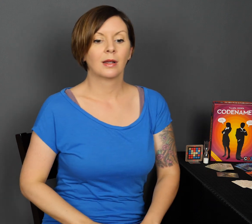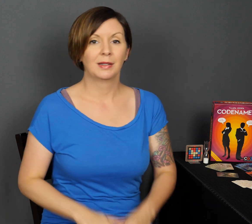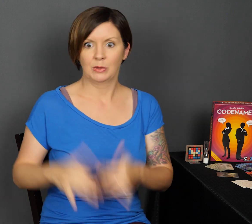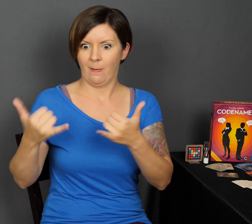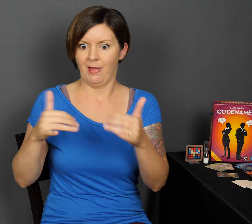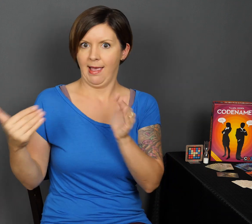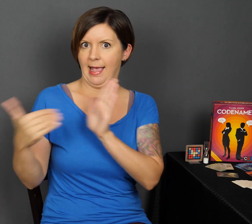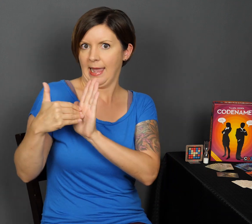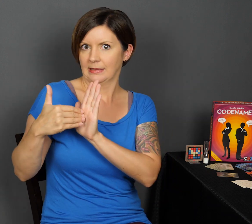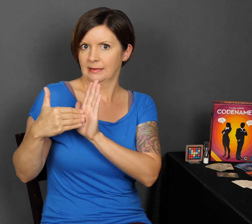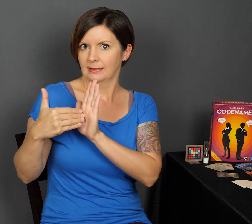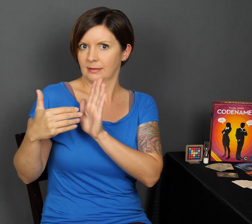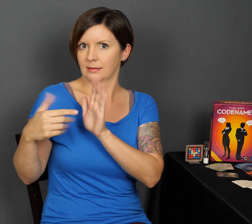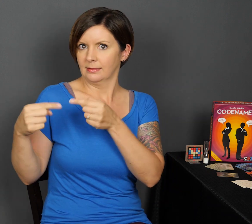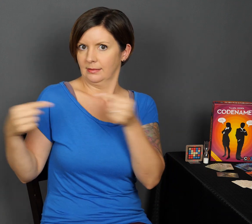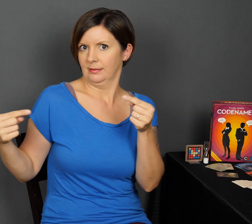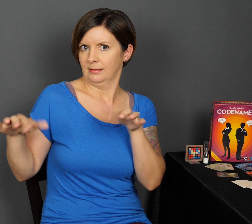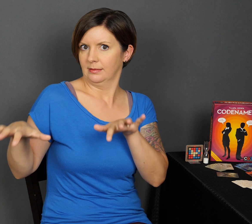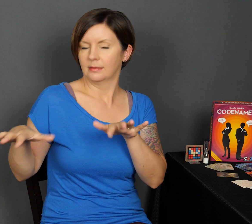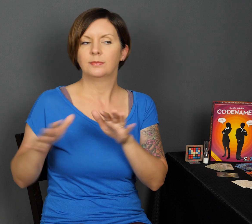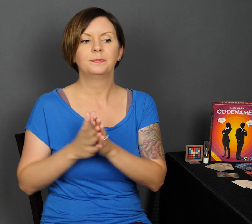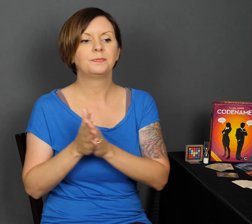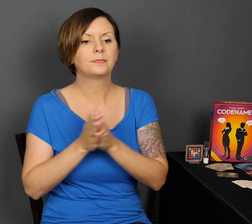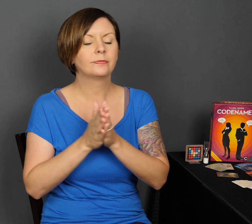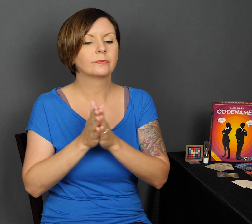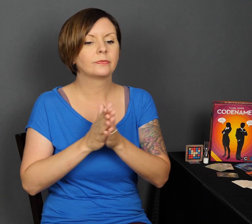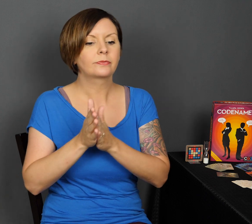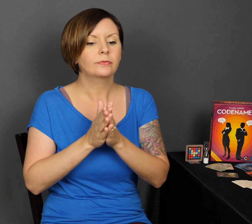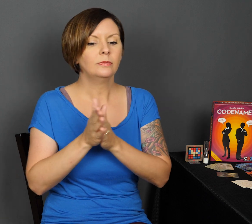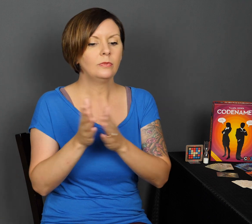And the Spymasters are playing against each other.